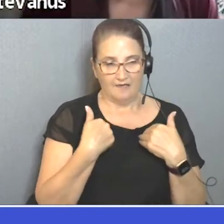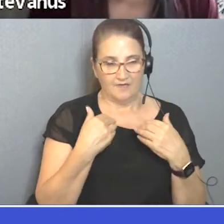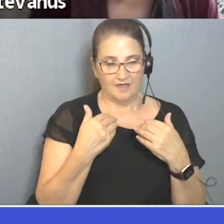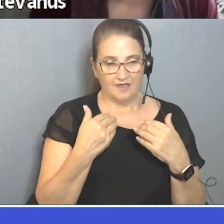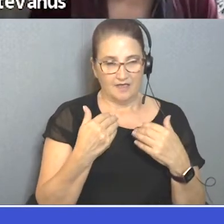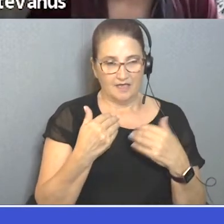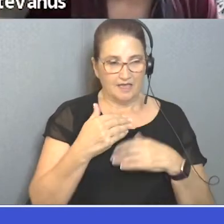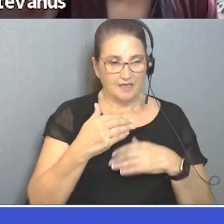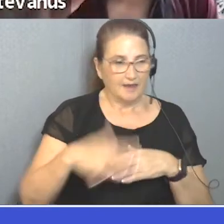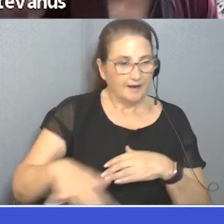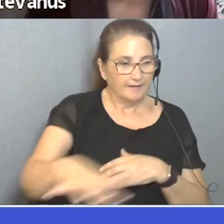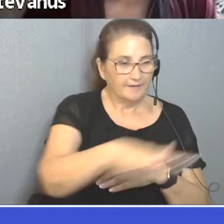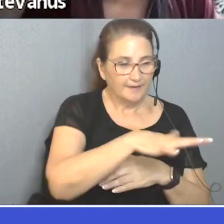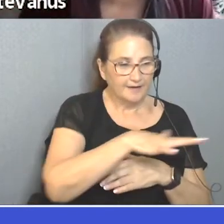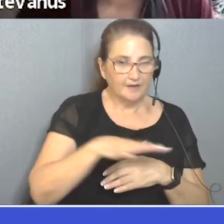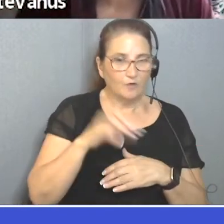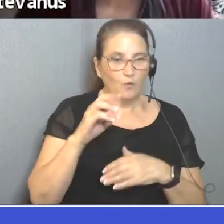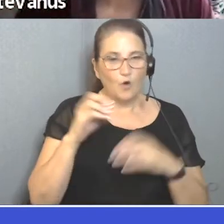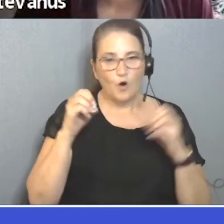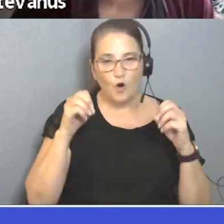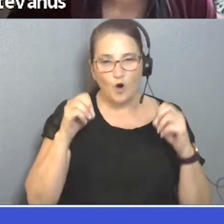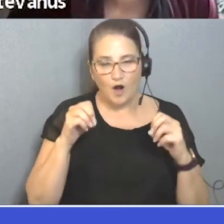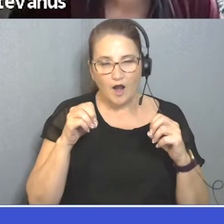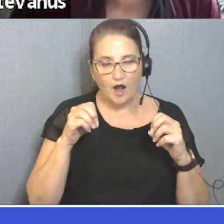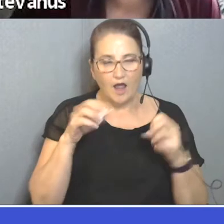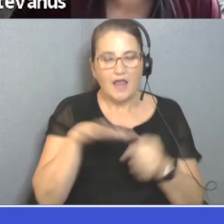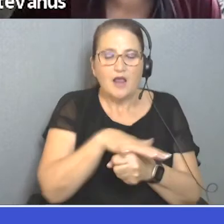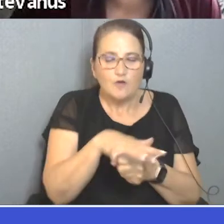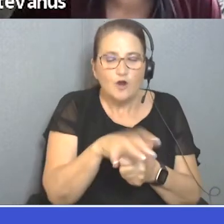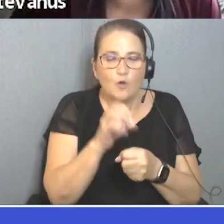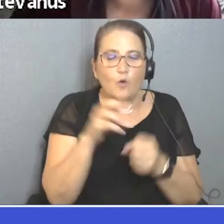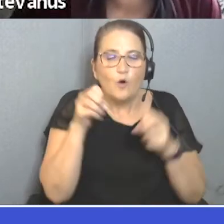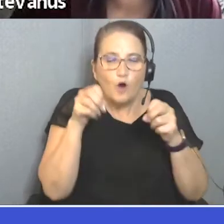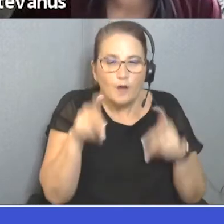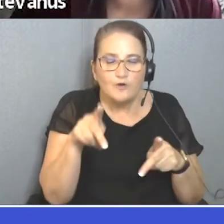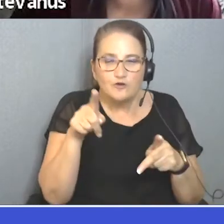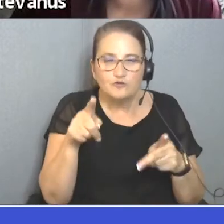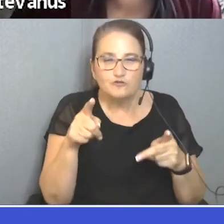one, hopefully you have an area or opportunity that you